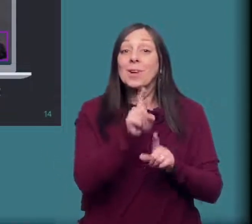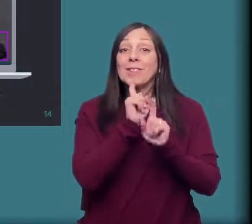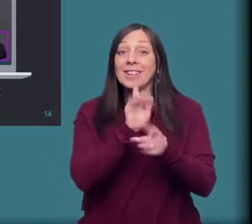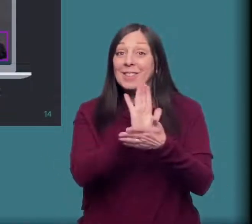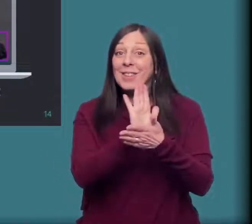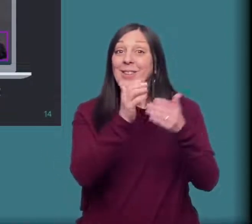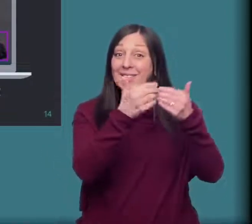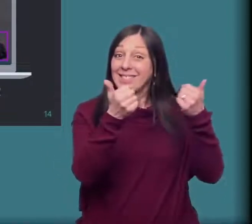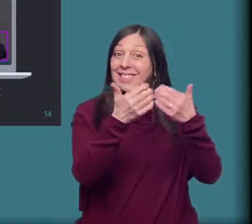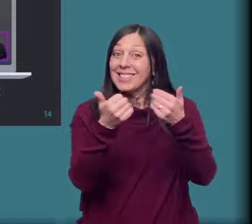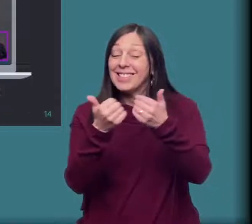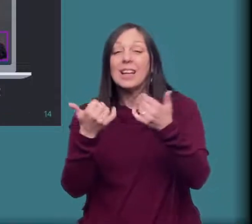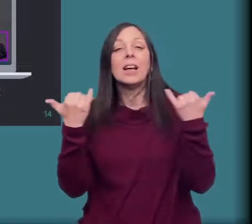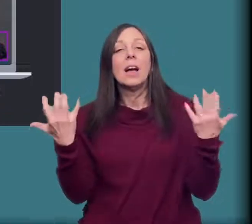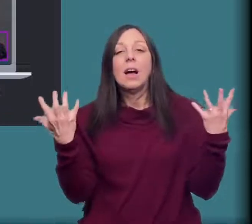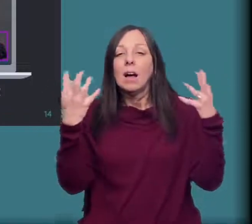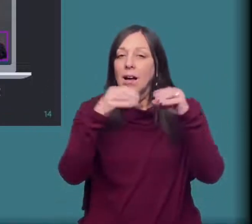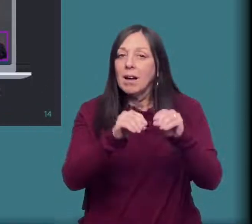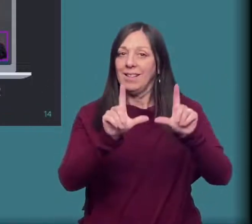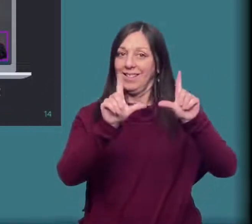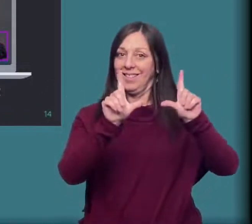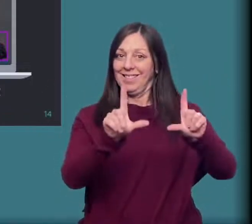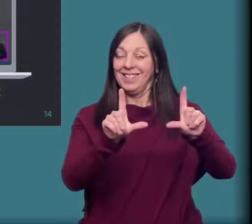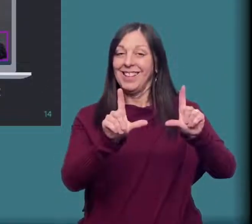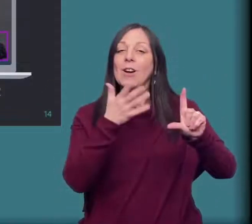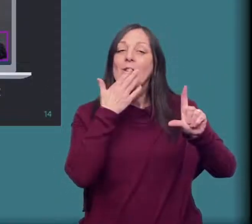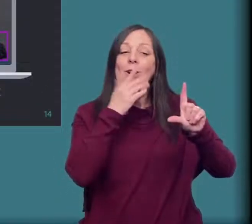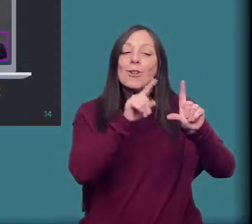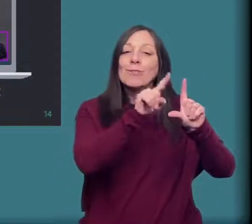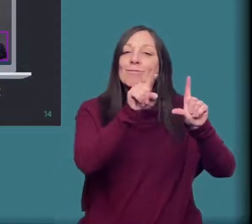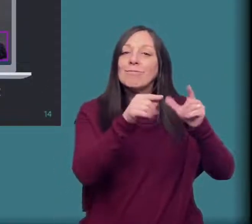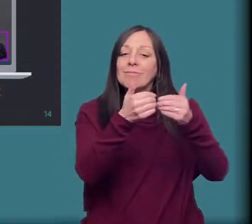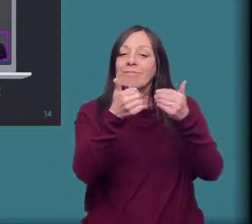allowed us to combine one question video and four answer choice videos into a single viewing